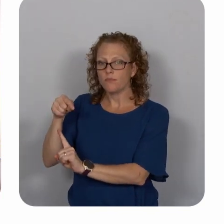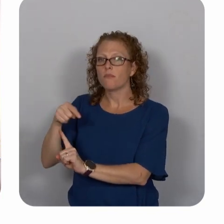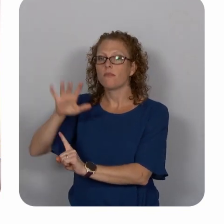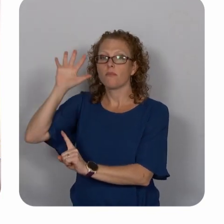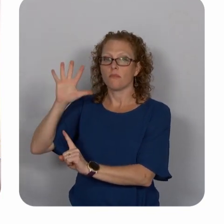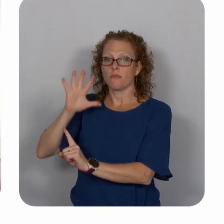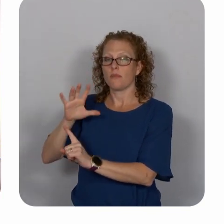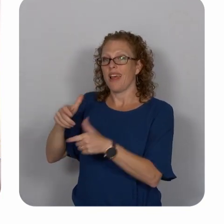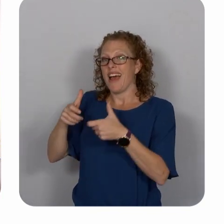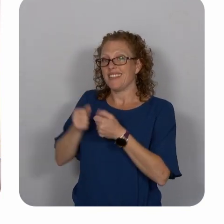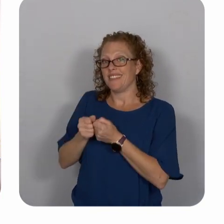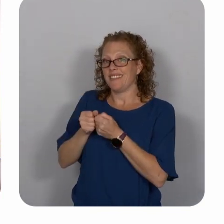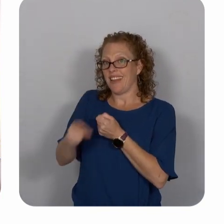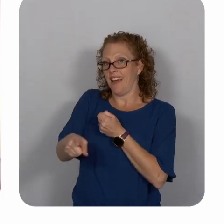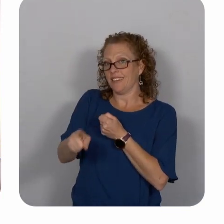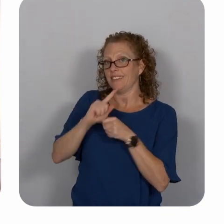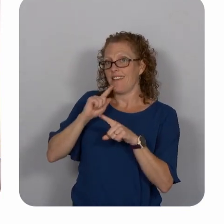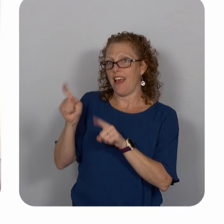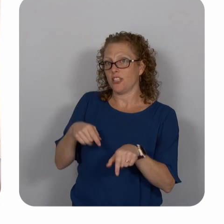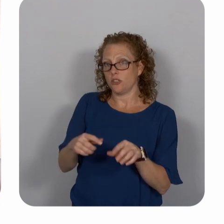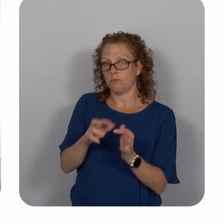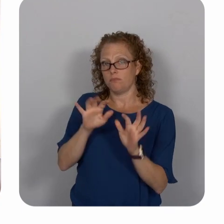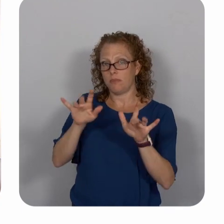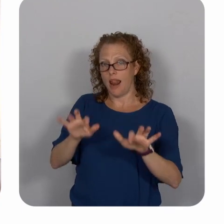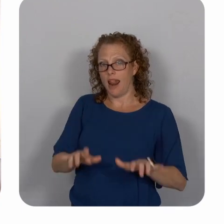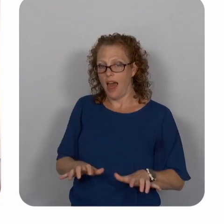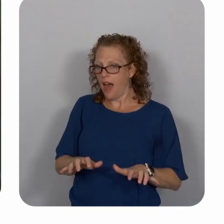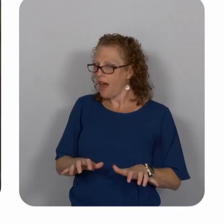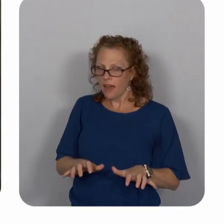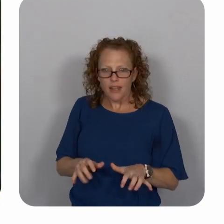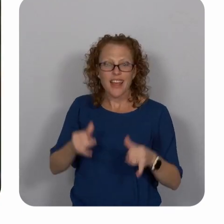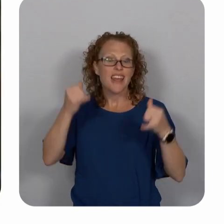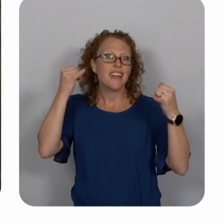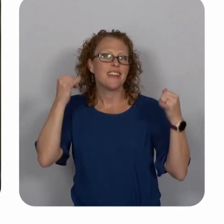users can also get reference links to the source websites themselves.